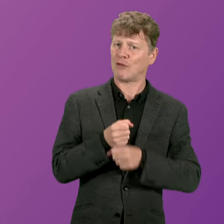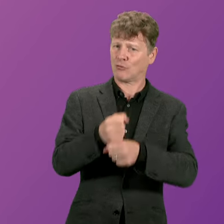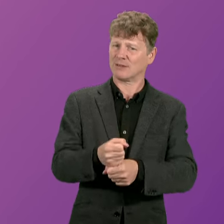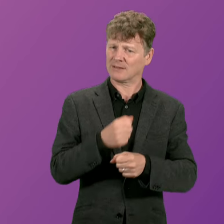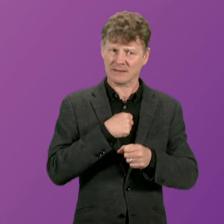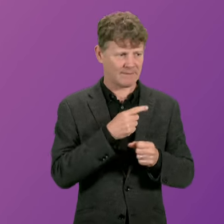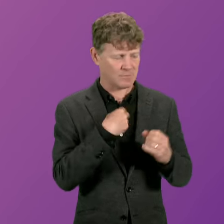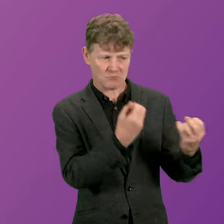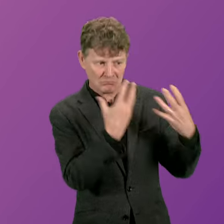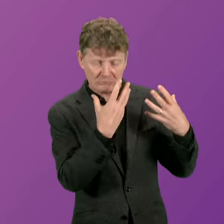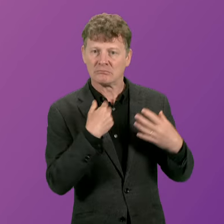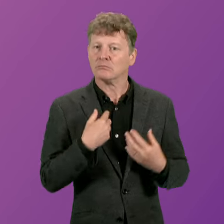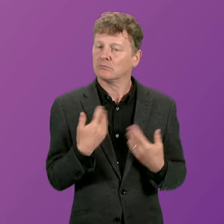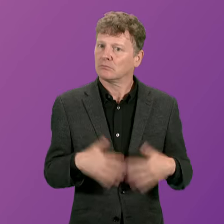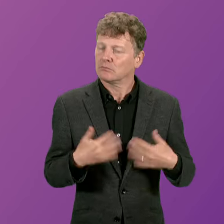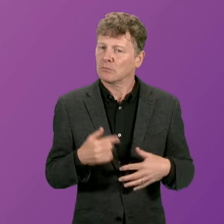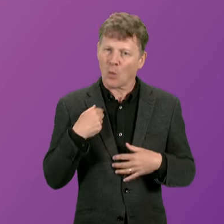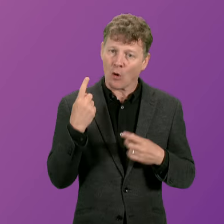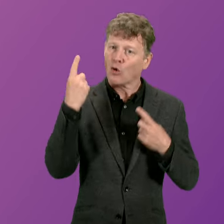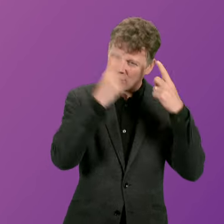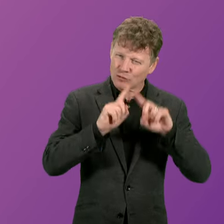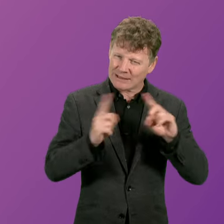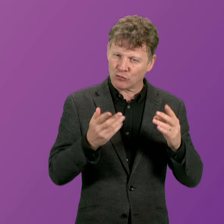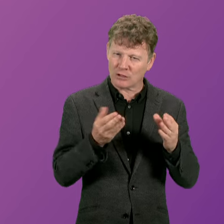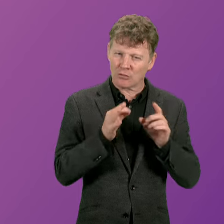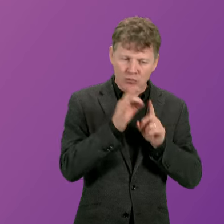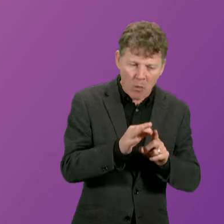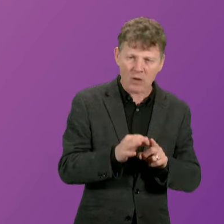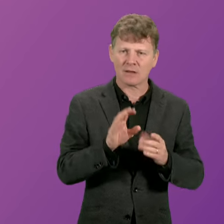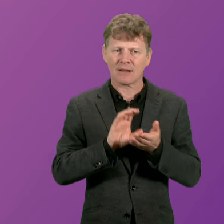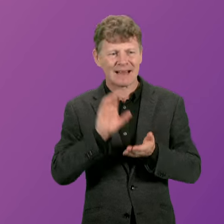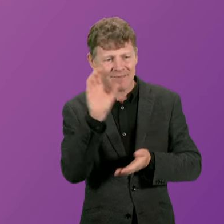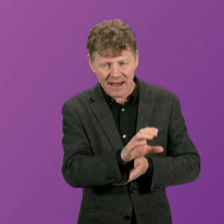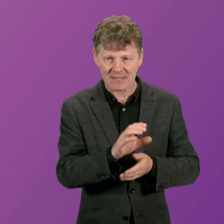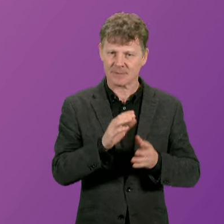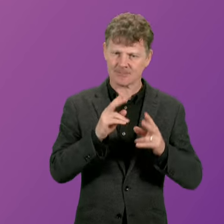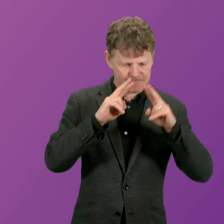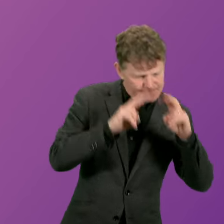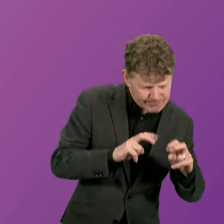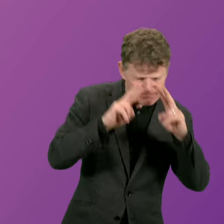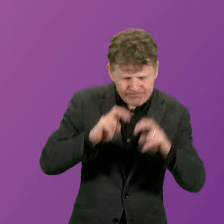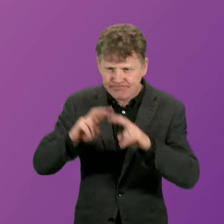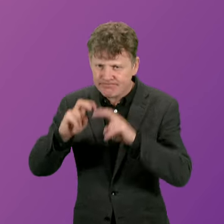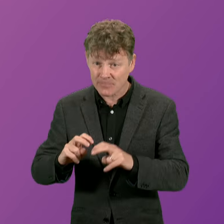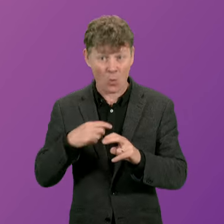We are considering proposals in relation to investment and due diligence work is under way. We are trying to conclude that as soon as